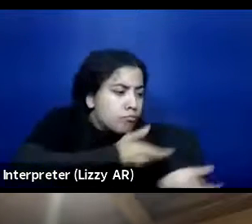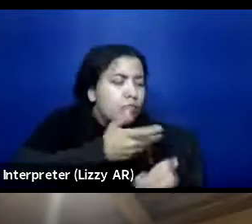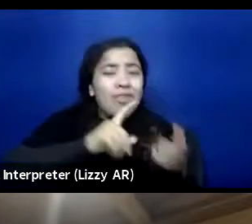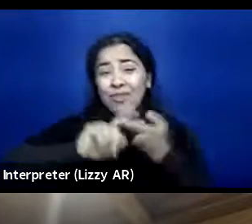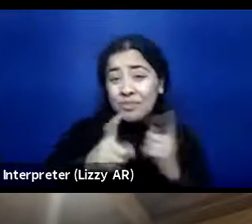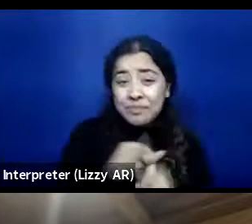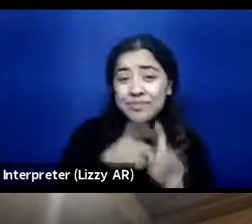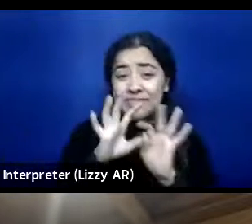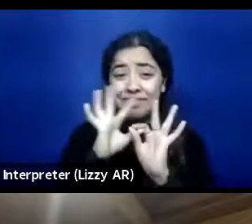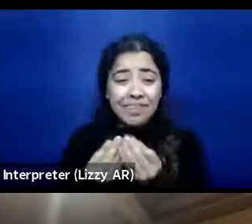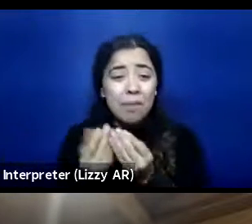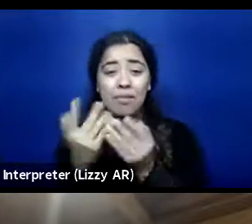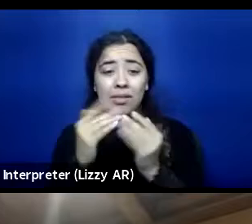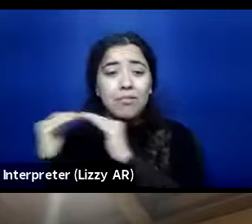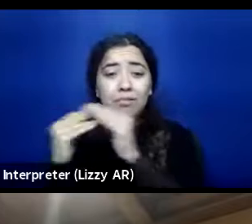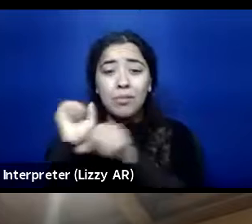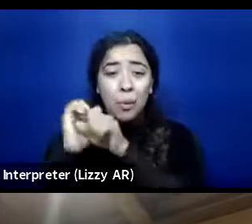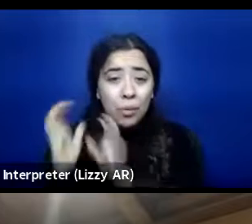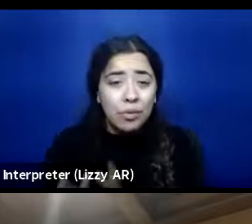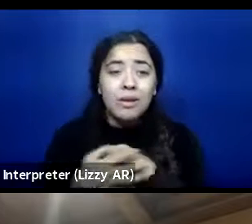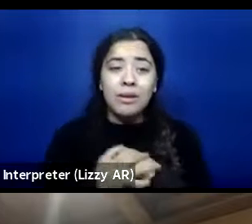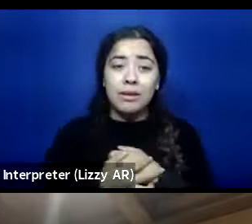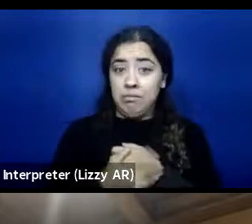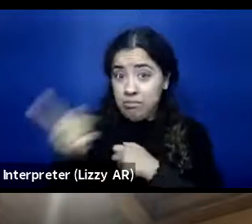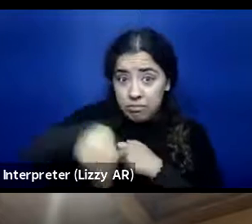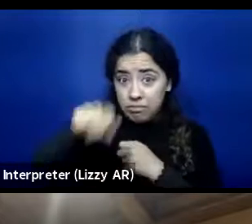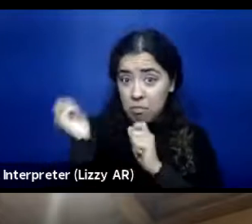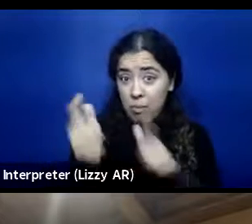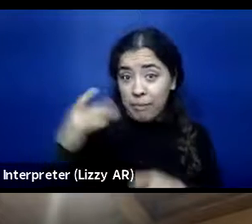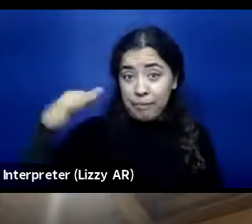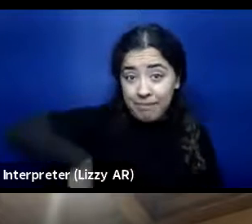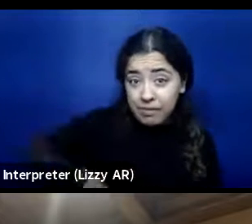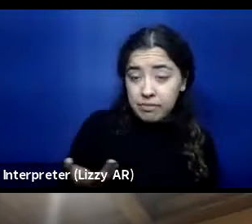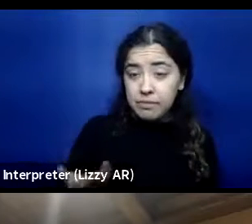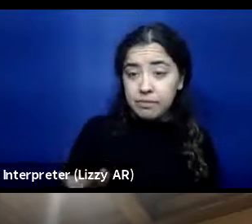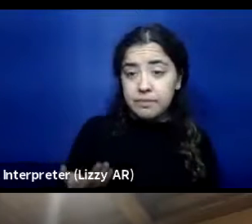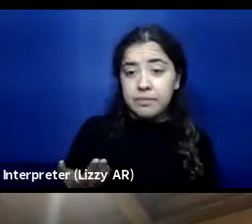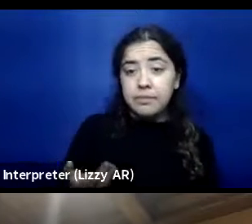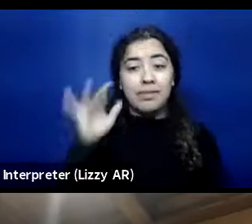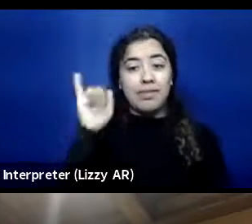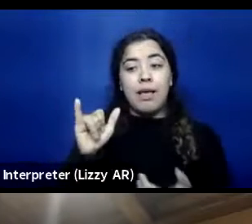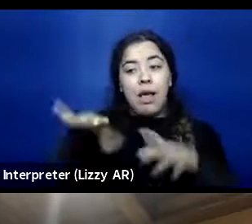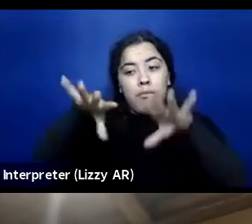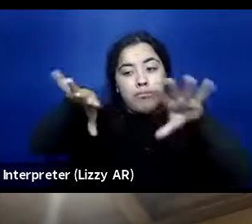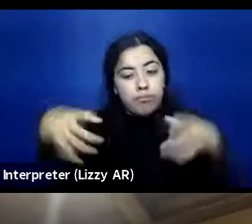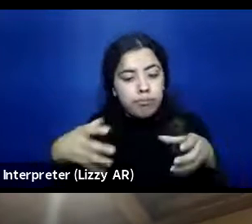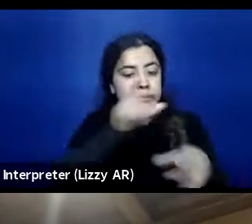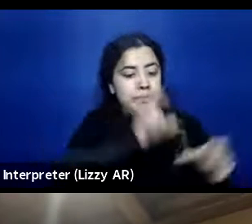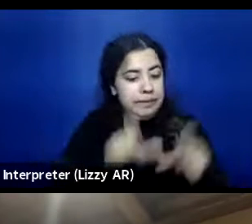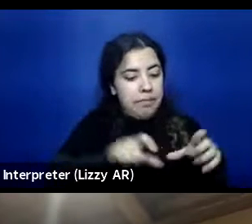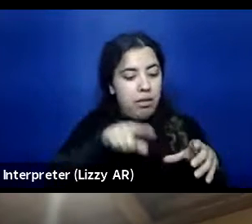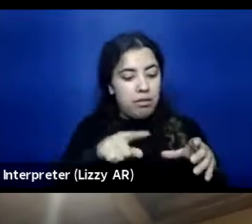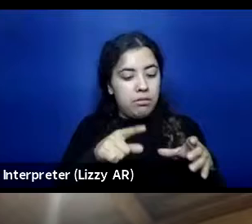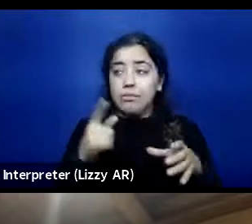colleagues are all benefited by bringing that cohort of people who need assistive technology